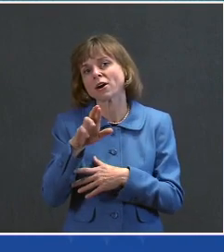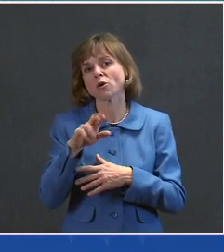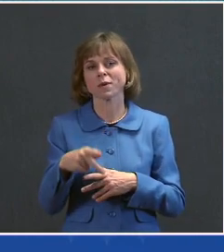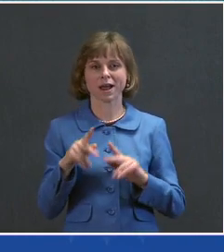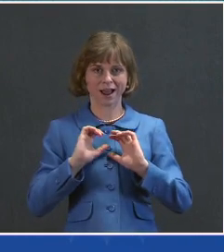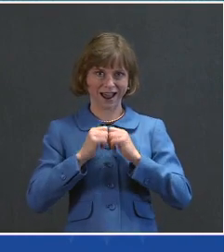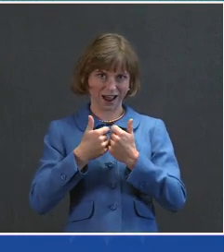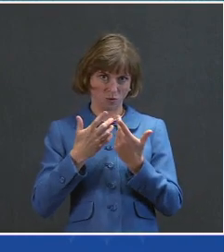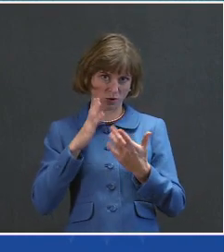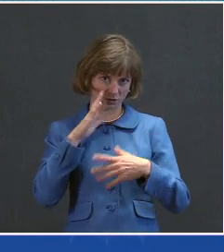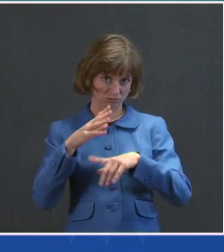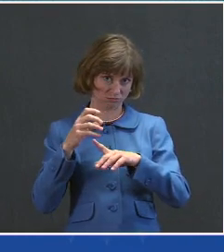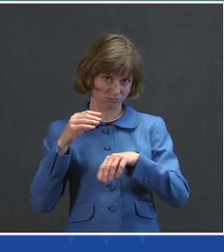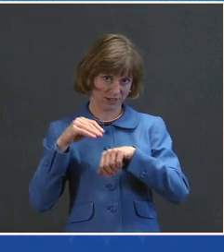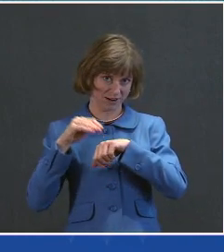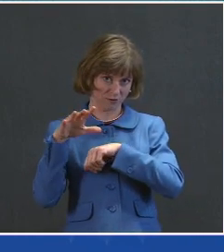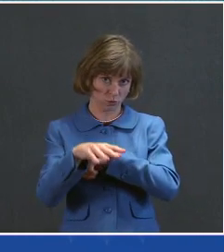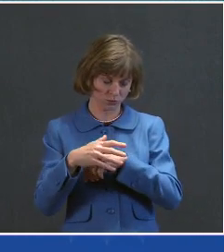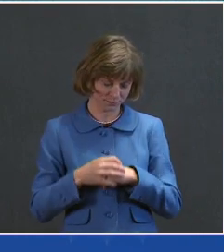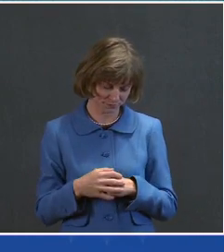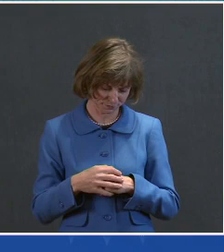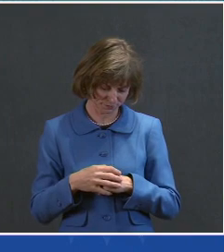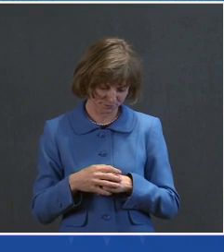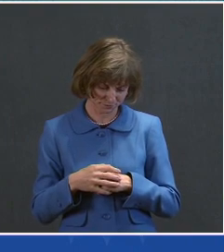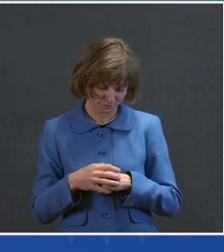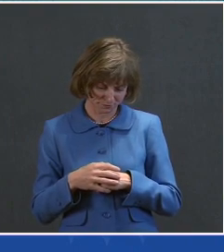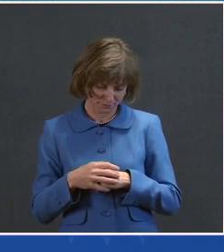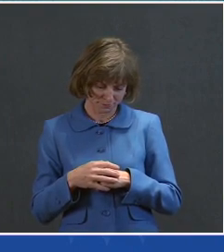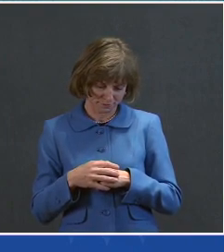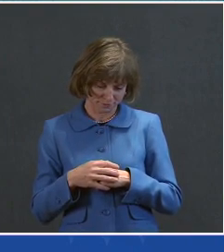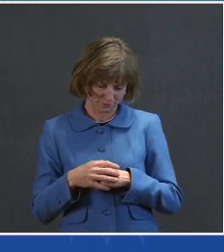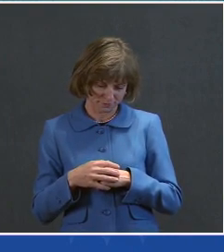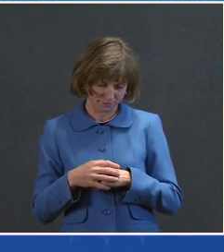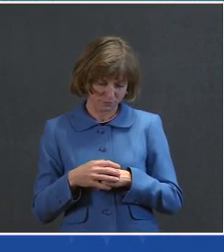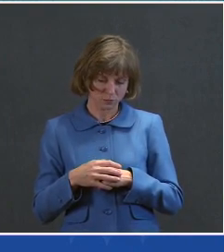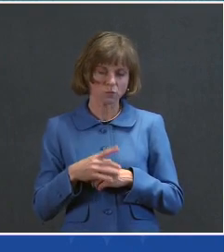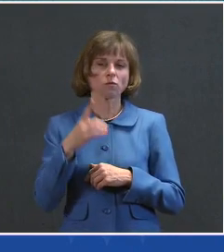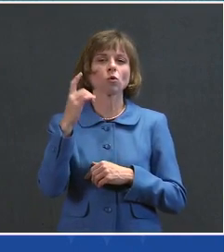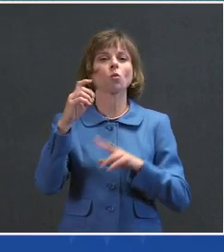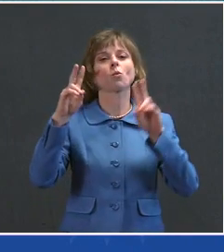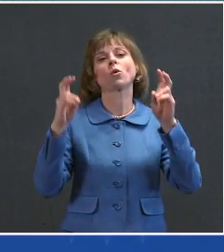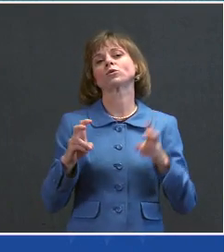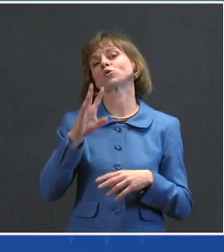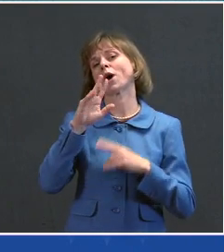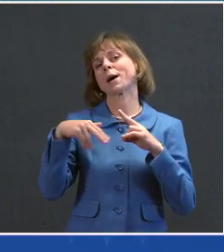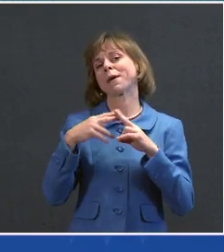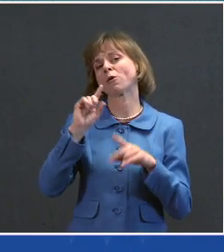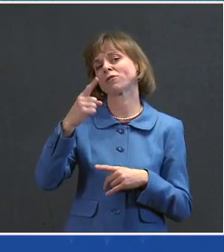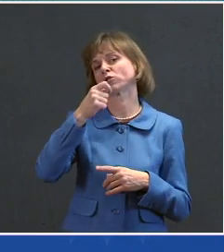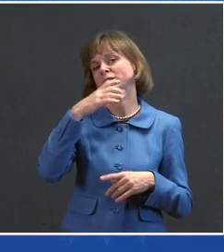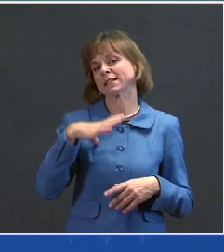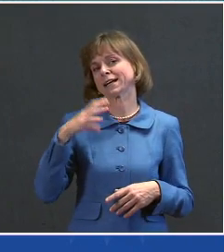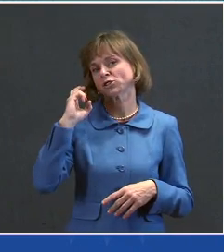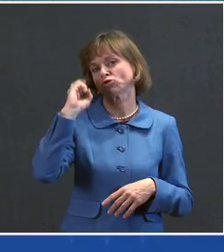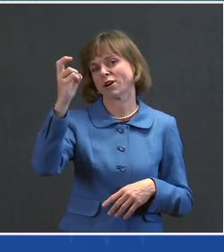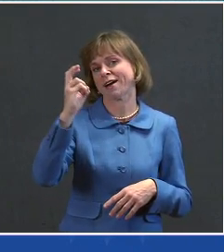I had one other item. I actually had an item on the travel of the First Lady, and I will venture to get that to all of you after the briefing.